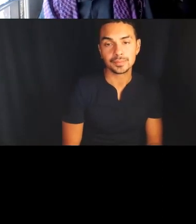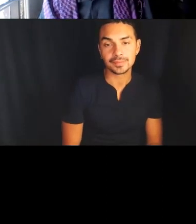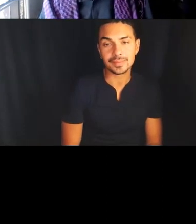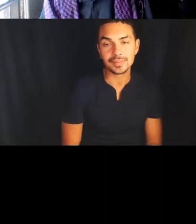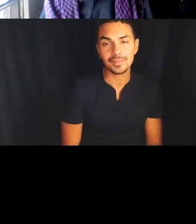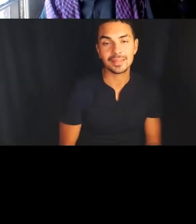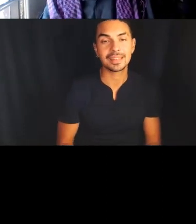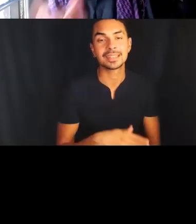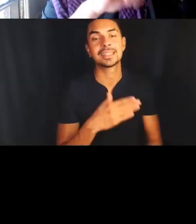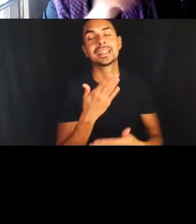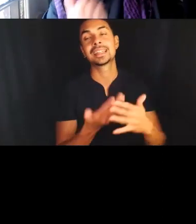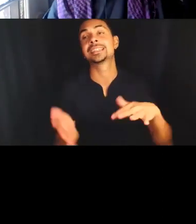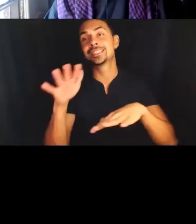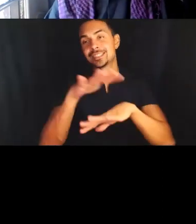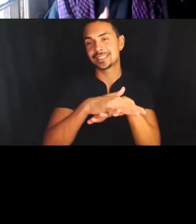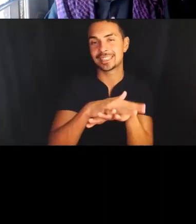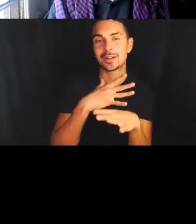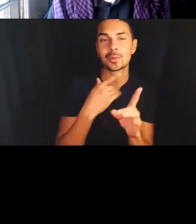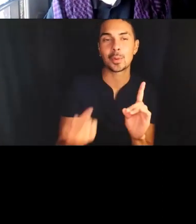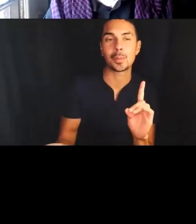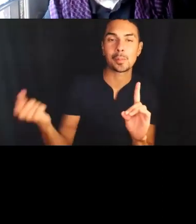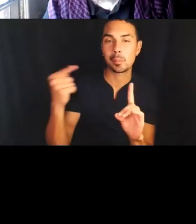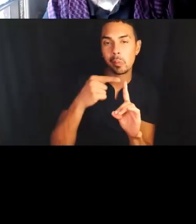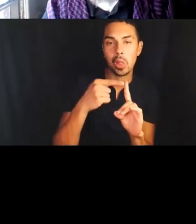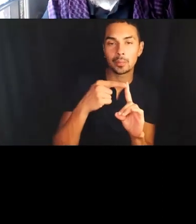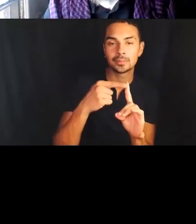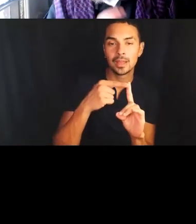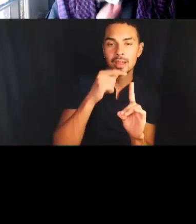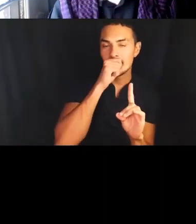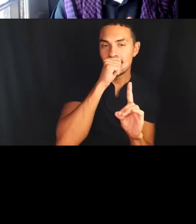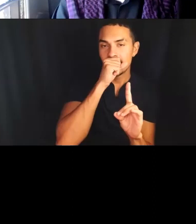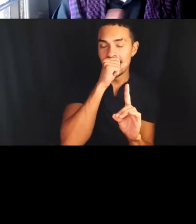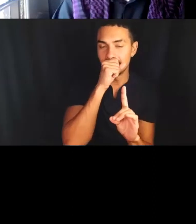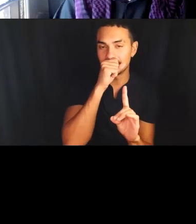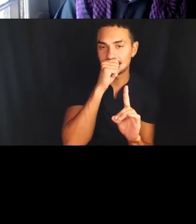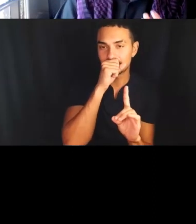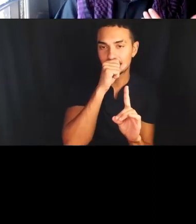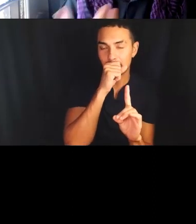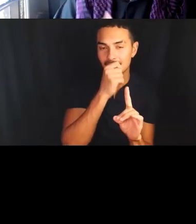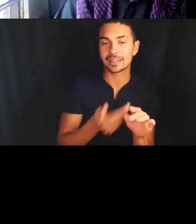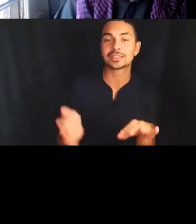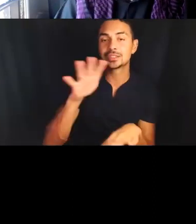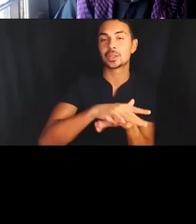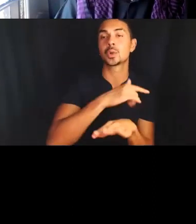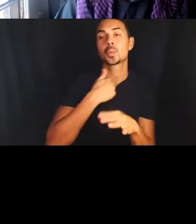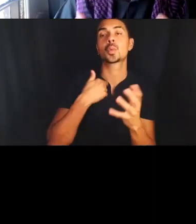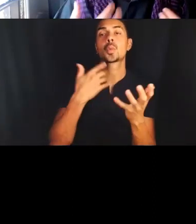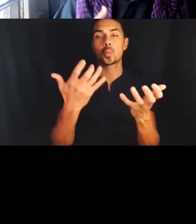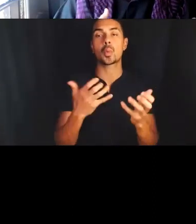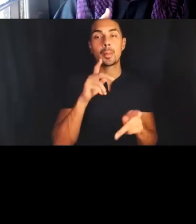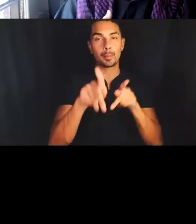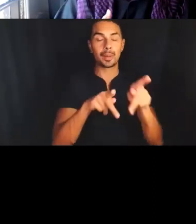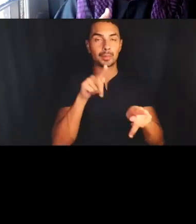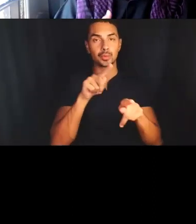In addition to that, let me just go back for a second, Emil. In addition to that, we wanted people to be able to contribute